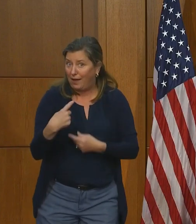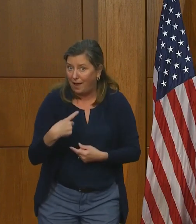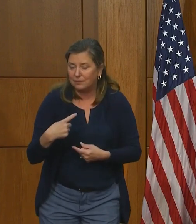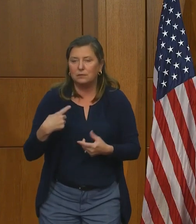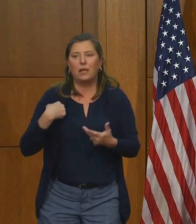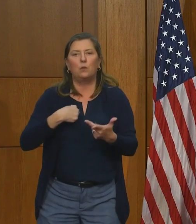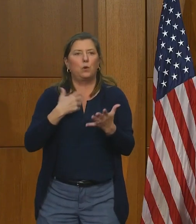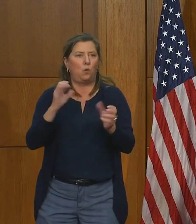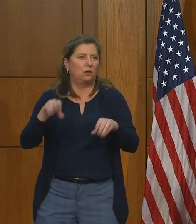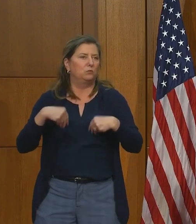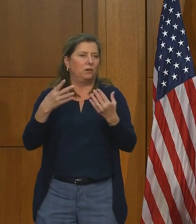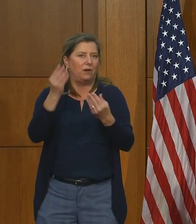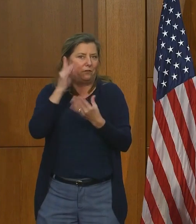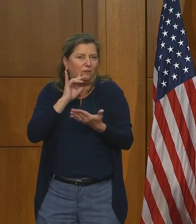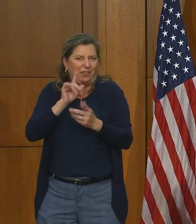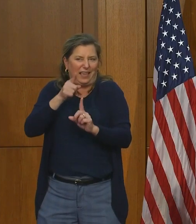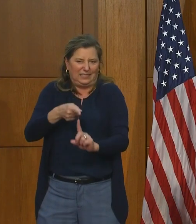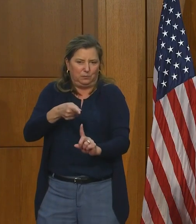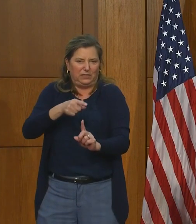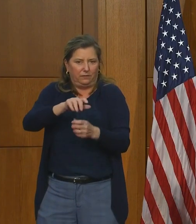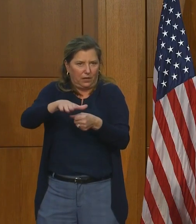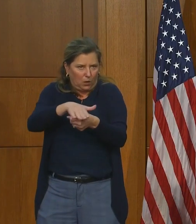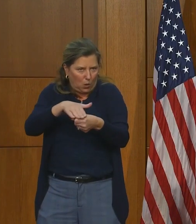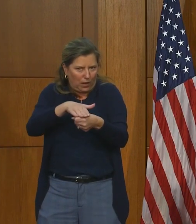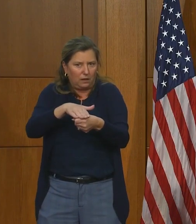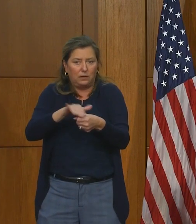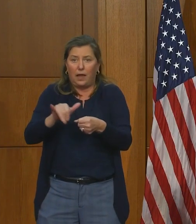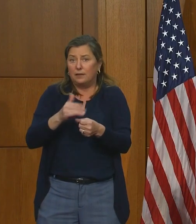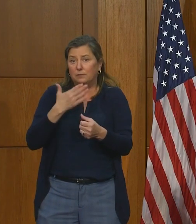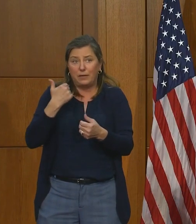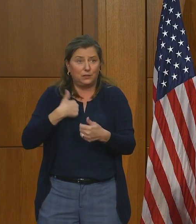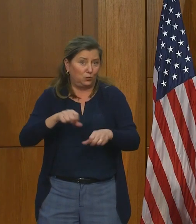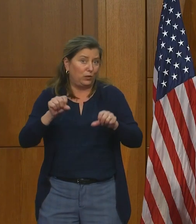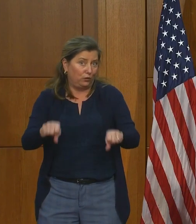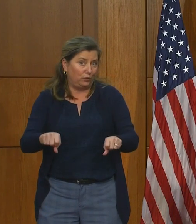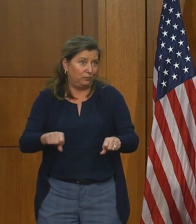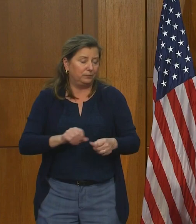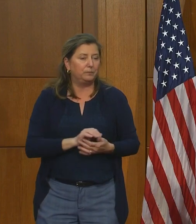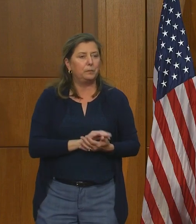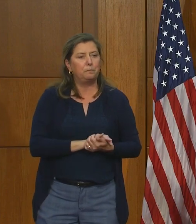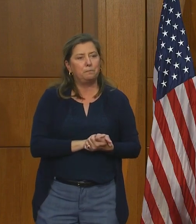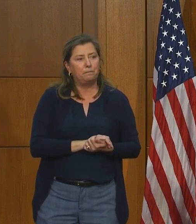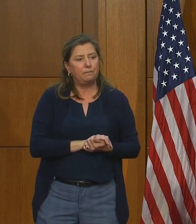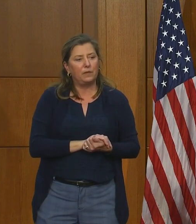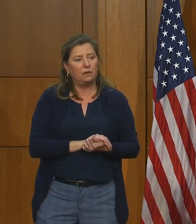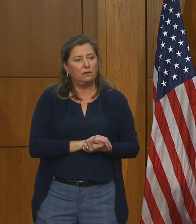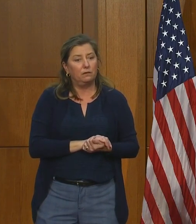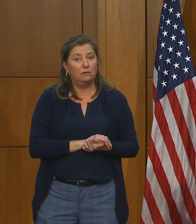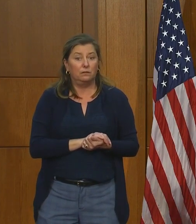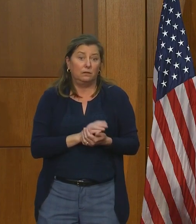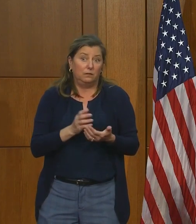QUESTION THAT WAS ASKED. WHEN IT WAS. AT A DESIRE TO PROVIDE THE INFORMATION FOR THAT